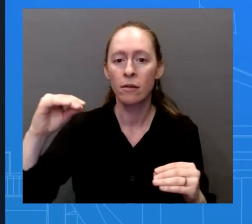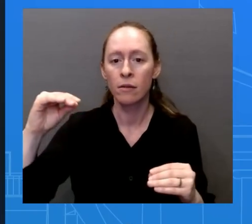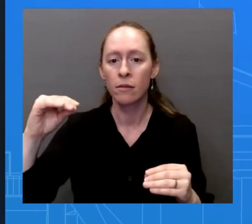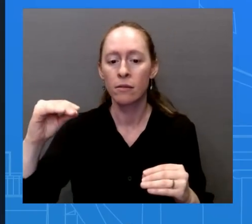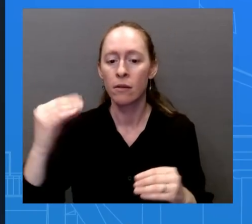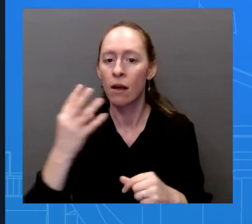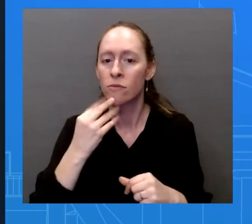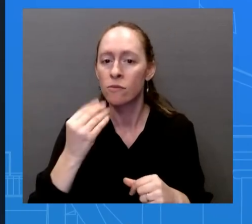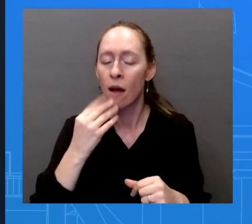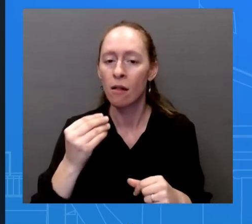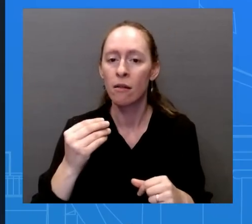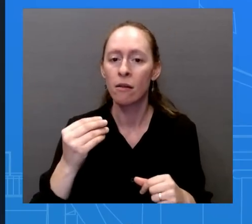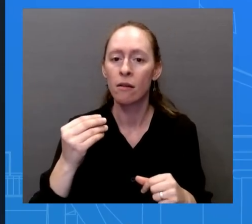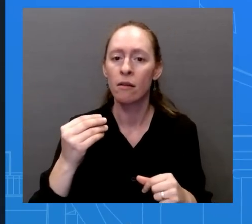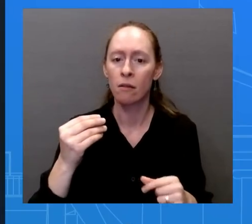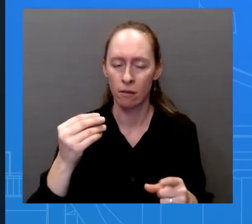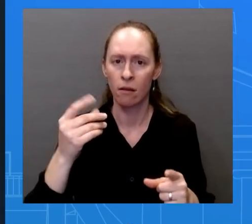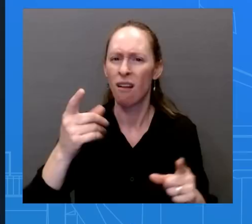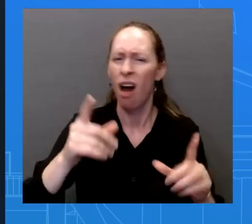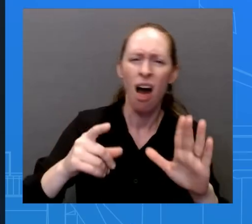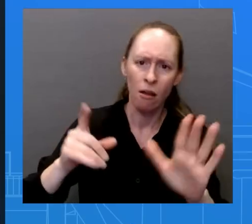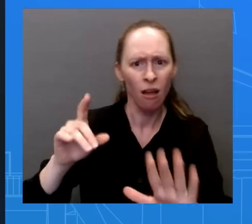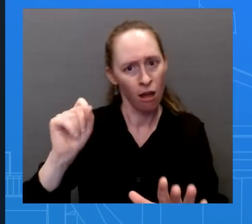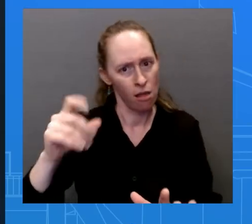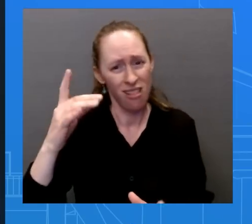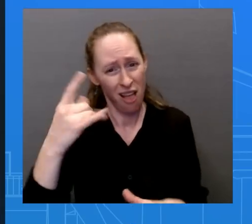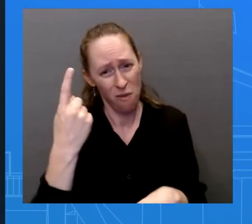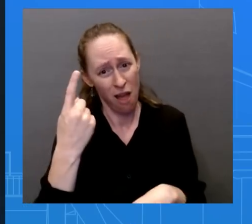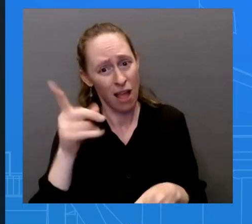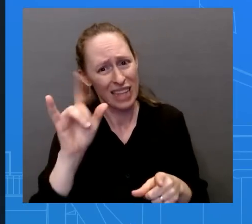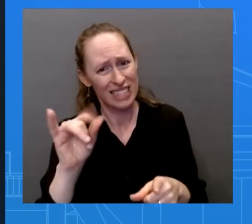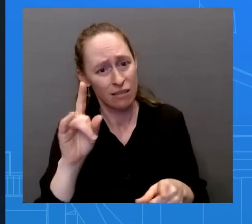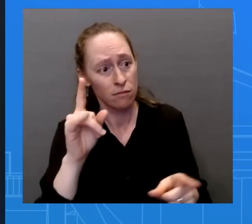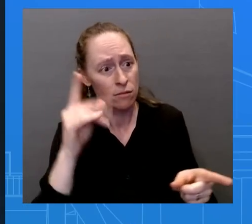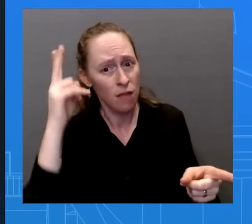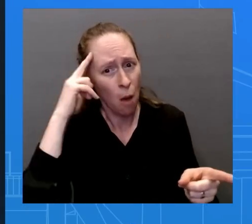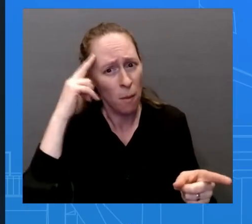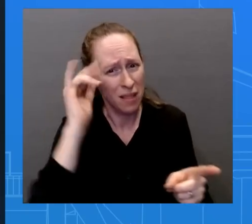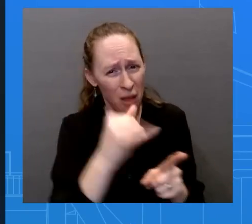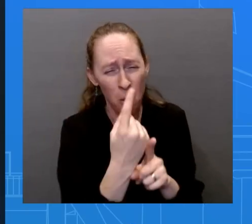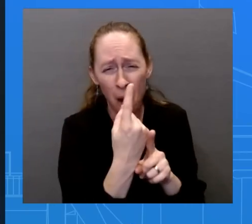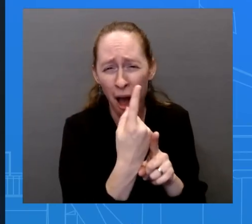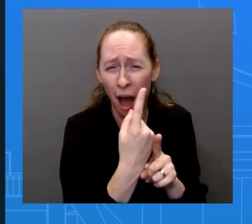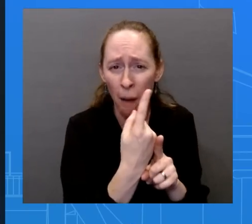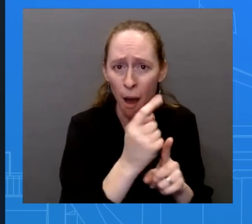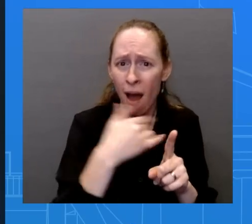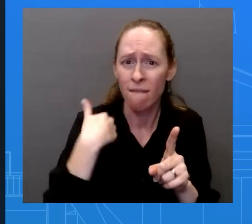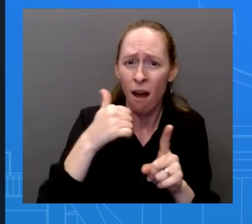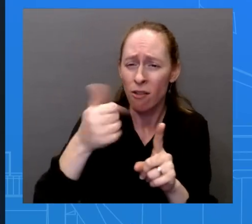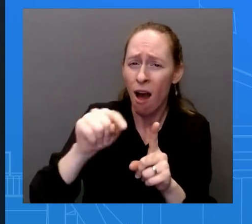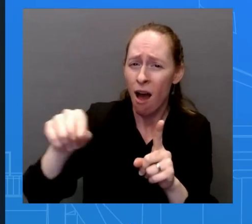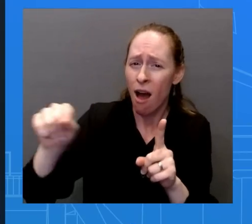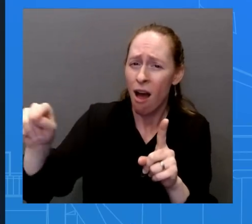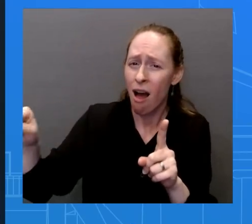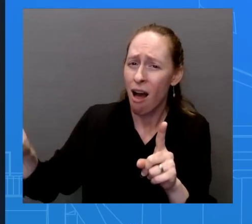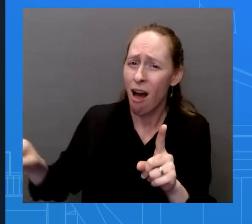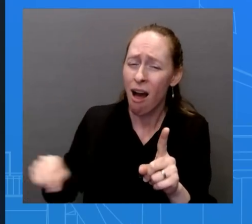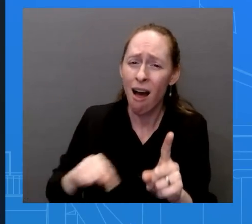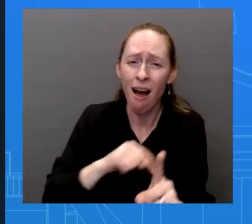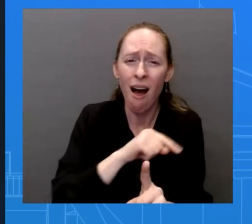was so important for -- for our national interest and also for the American people.